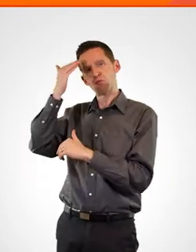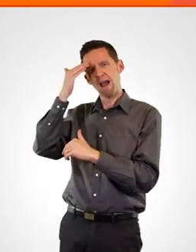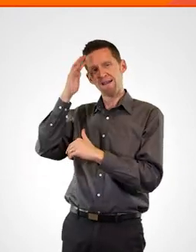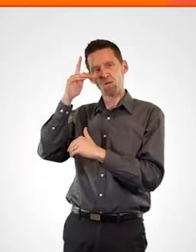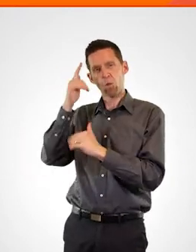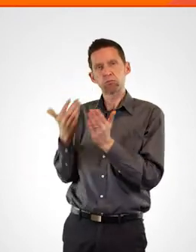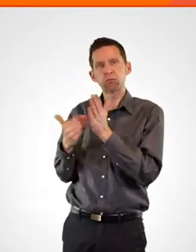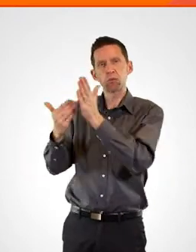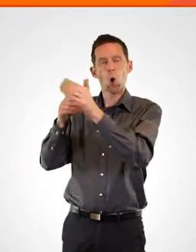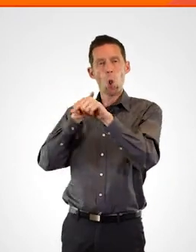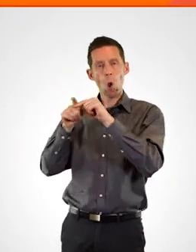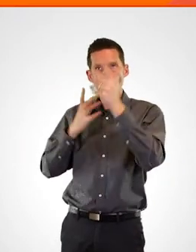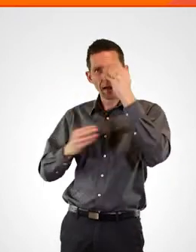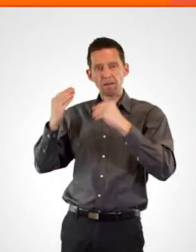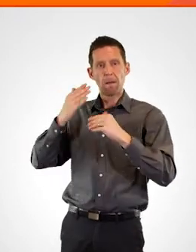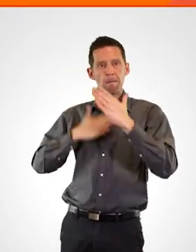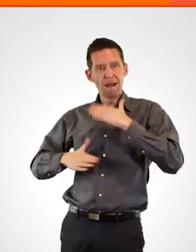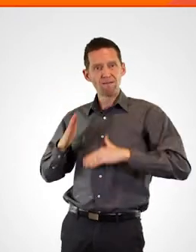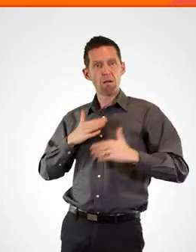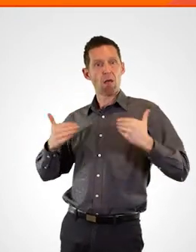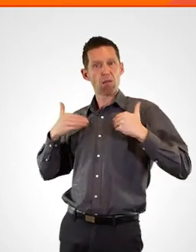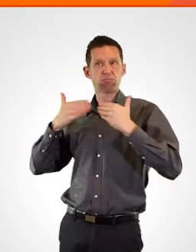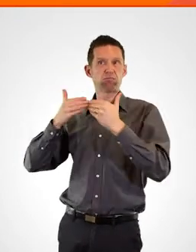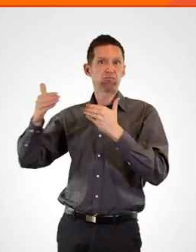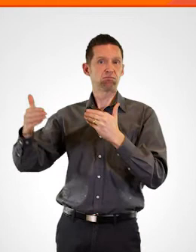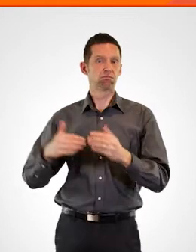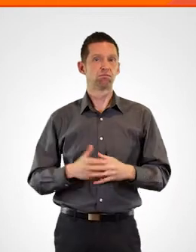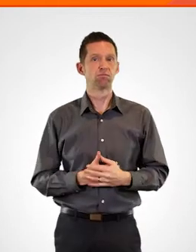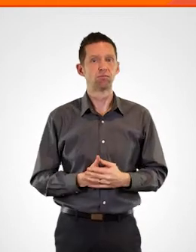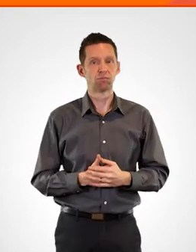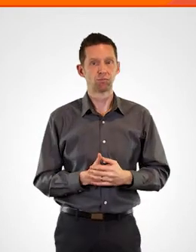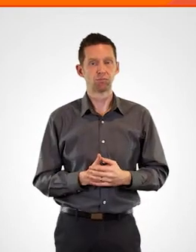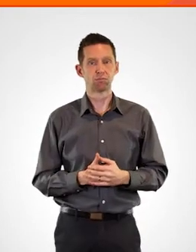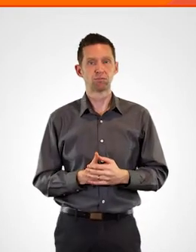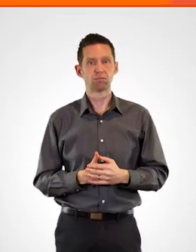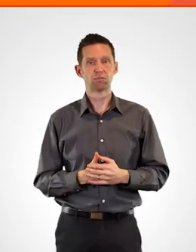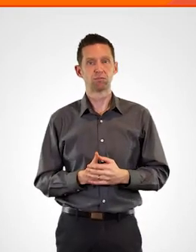for all the learning, behaviour and health that follow.